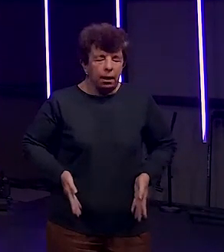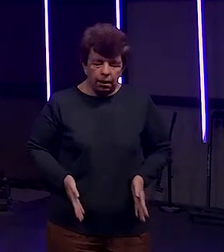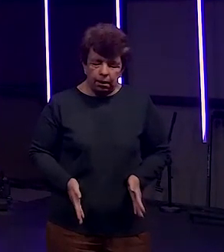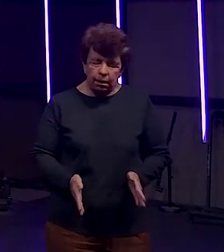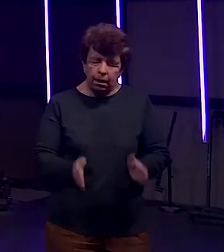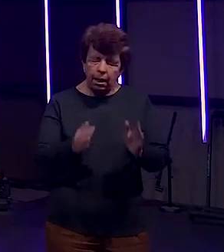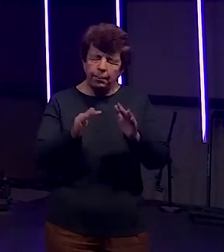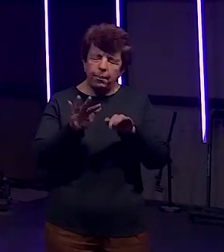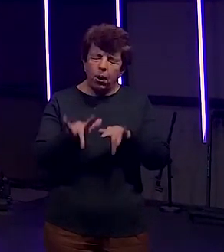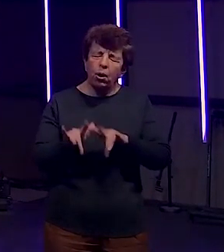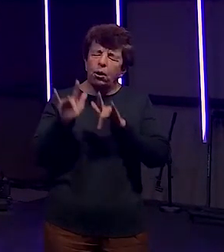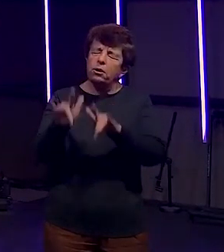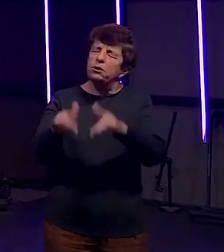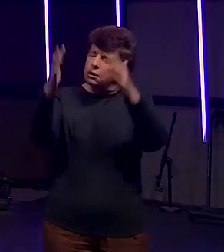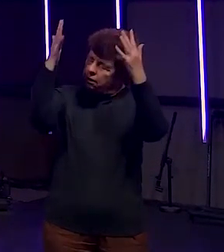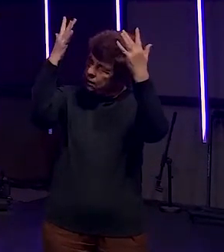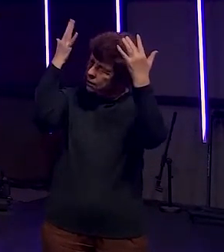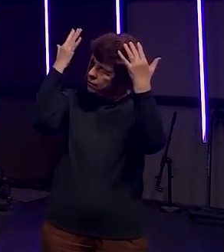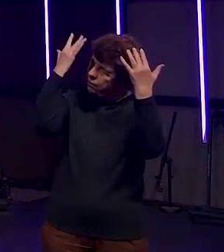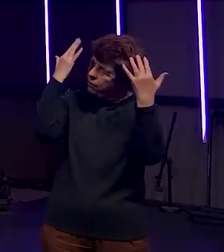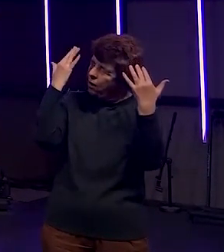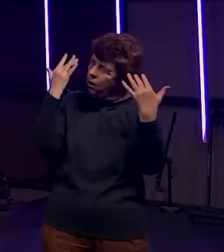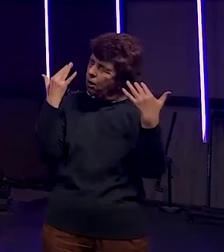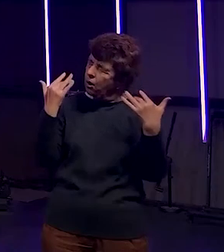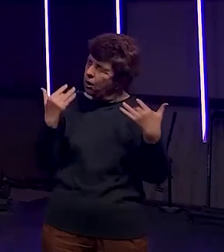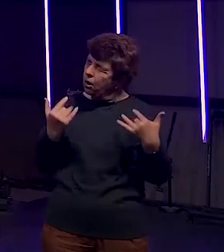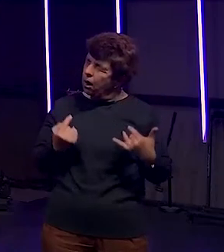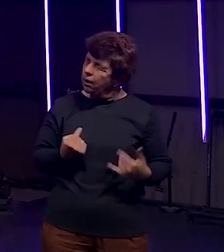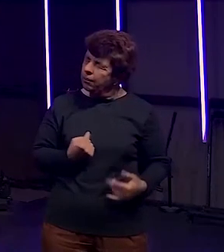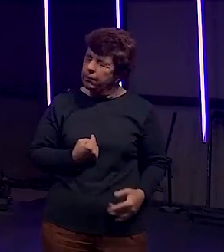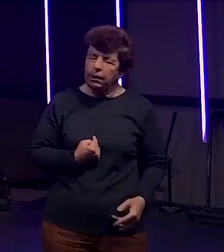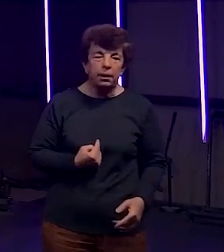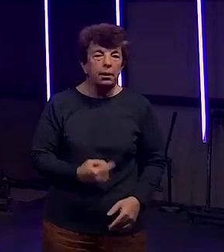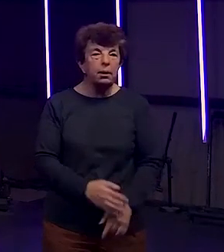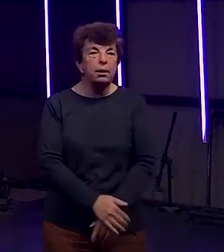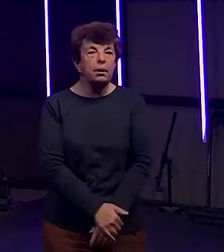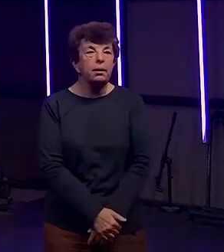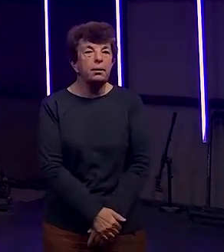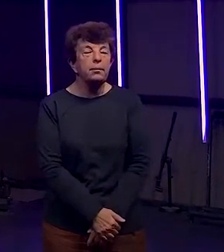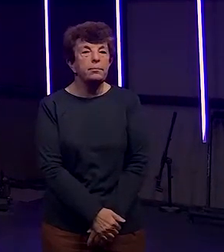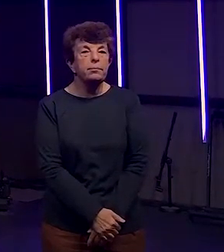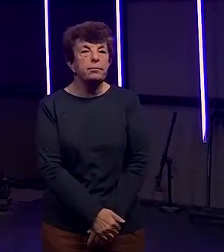Let mercy fall on me